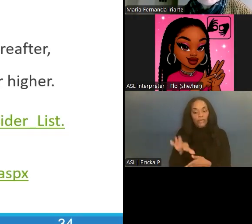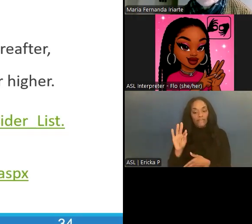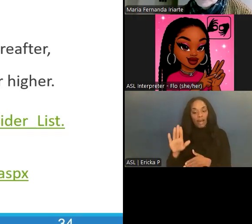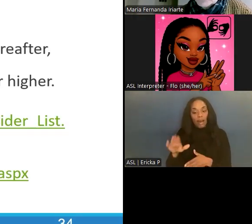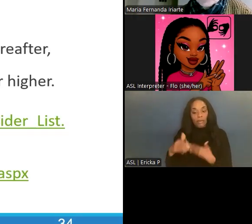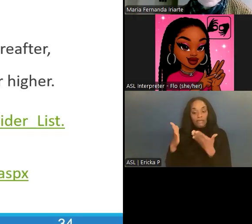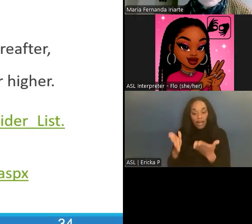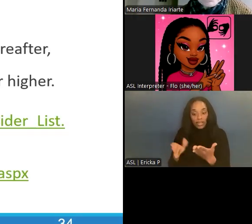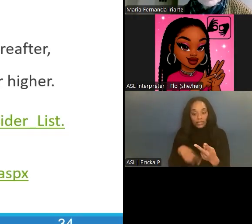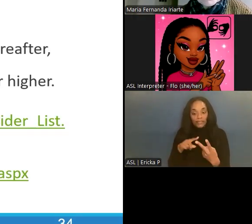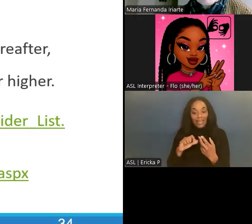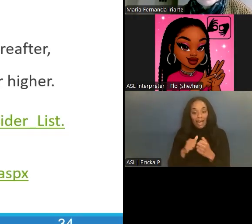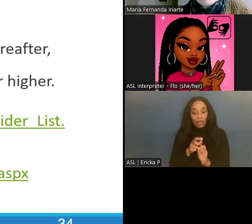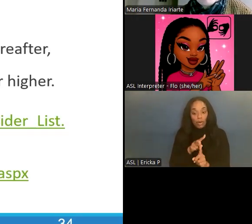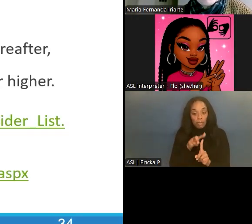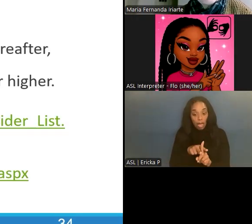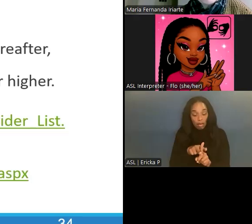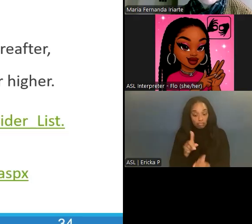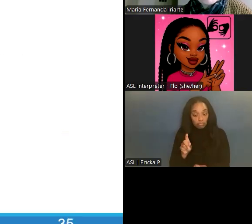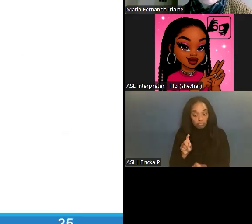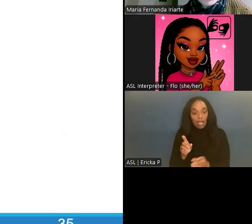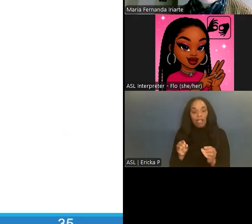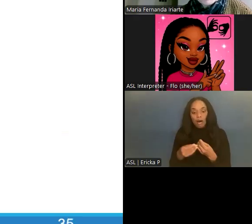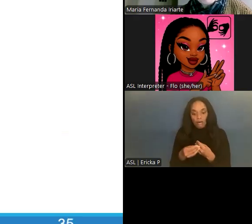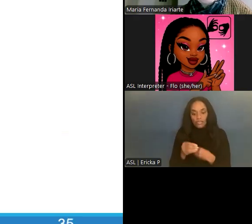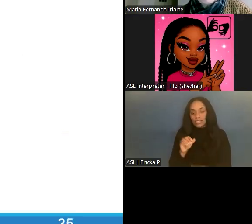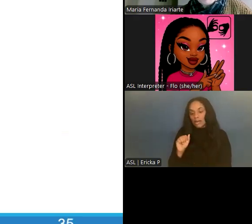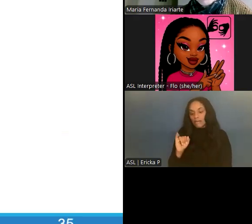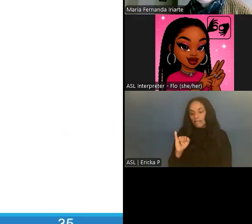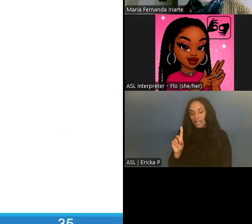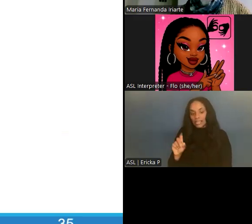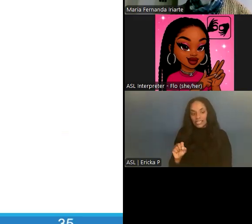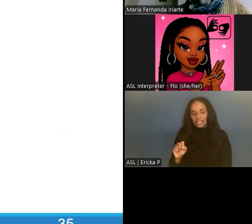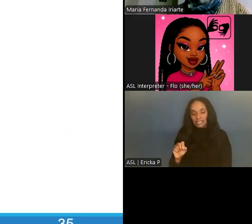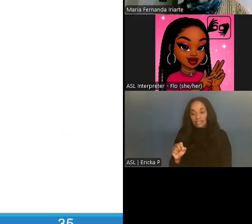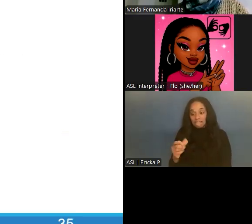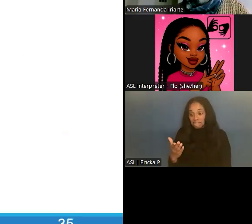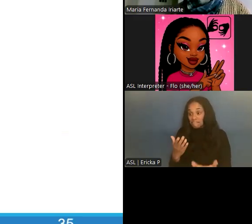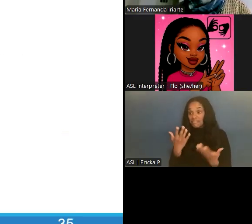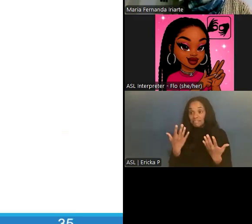You apply through the Office of Aids. So we have come to the end of the presentation.